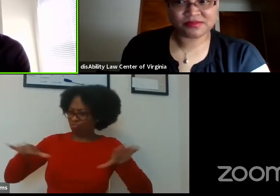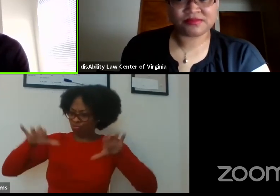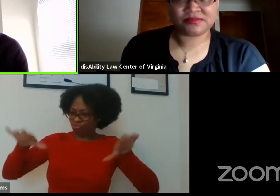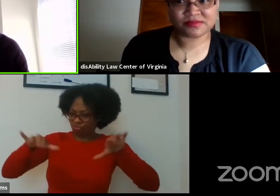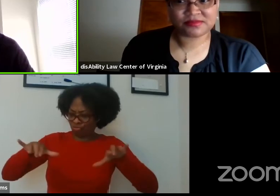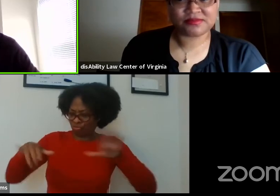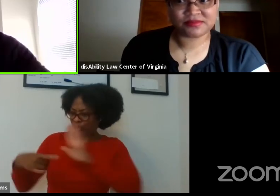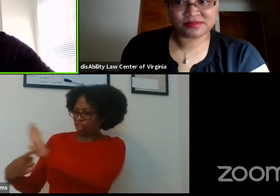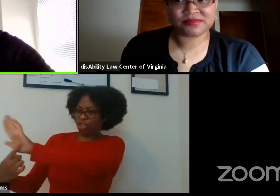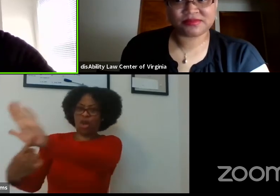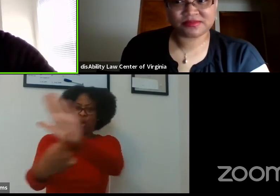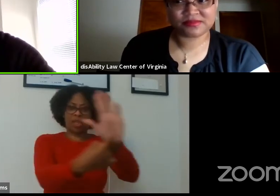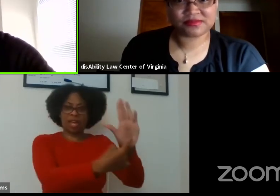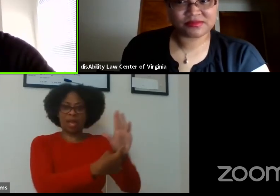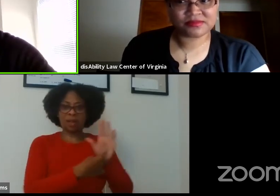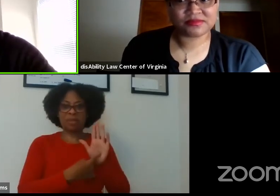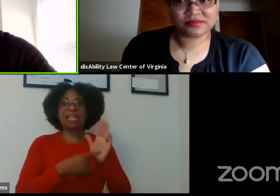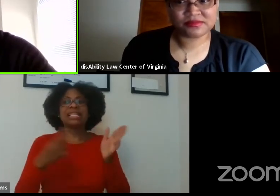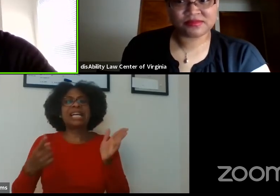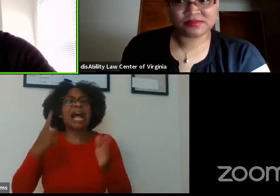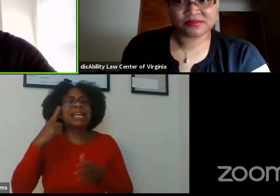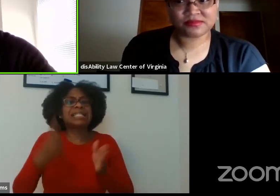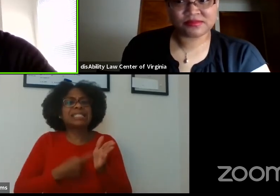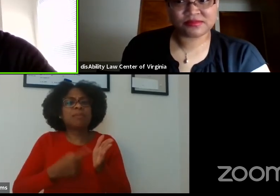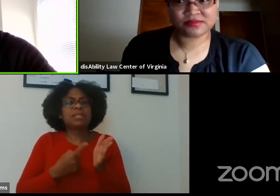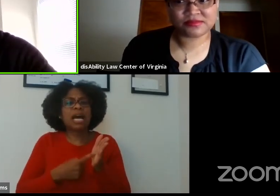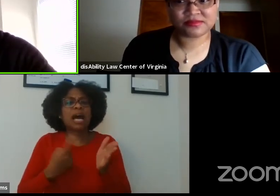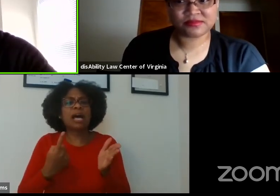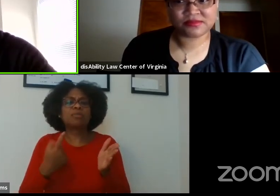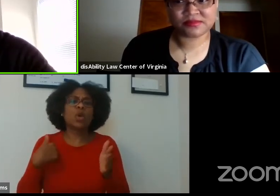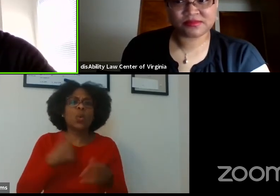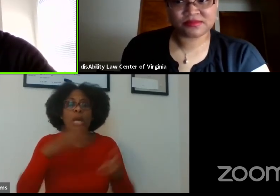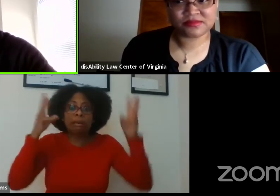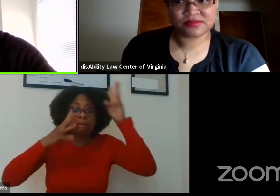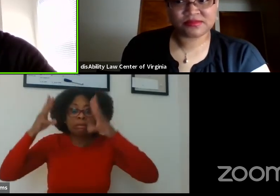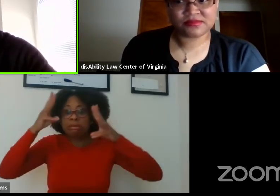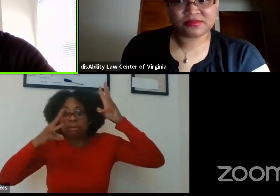I think sometimes we spend too much time worried about